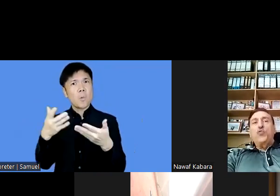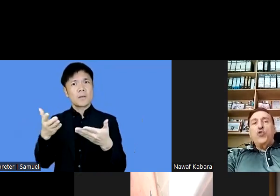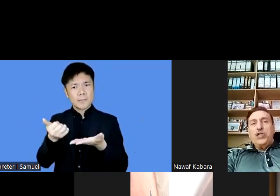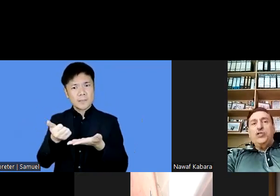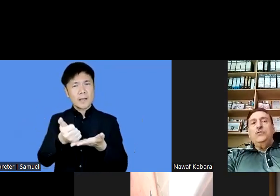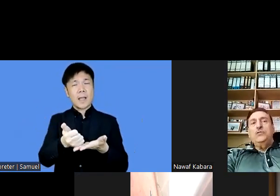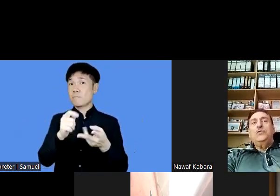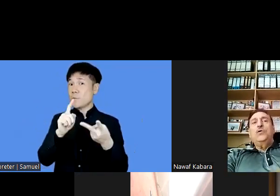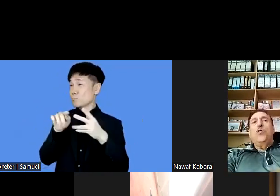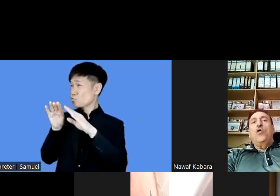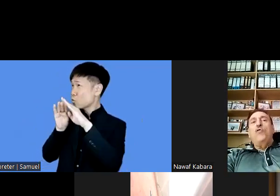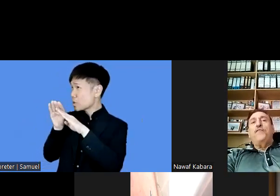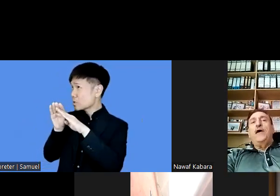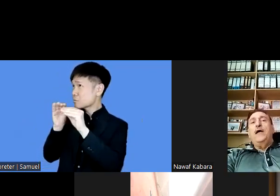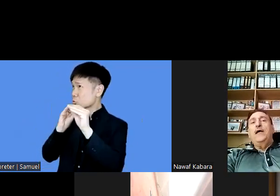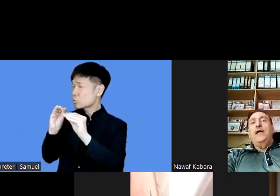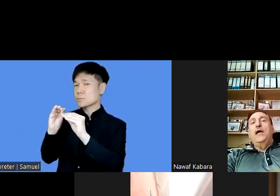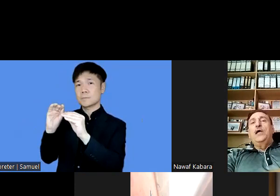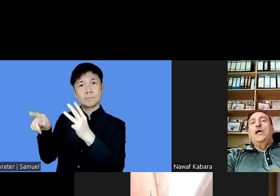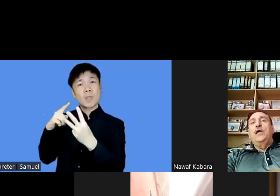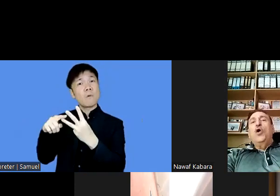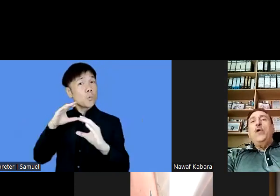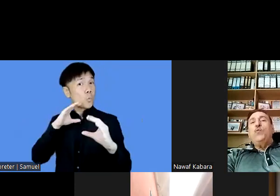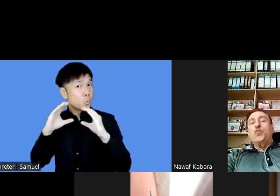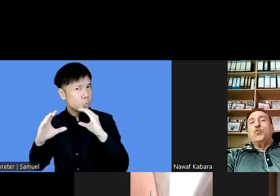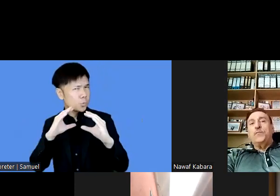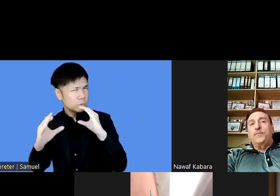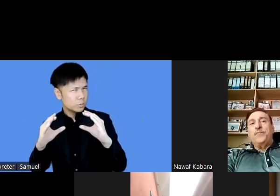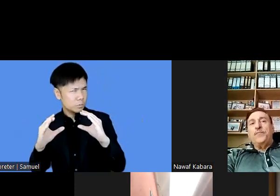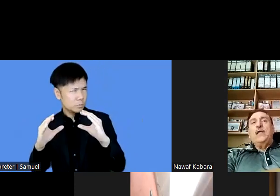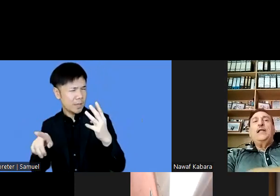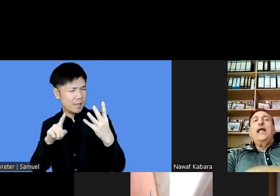communication, of knowing what to do.